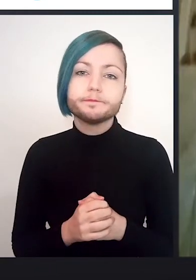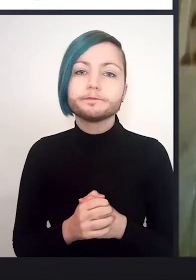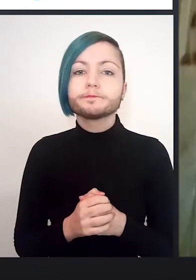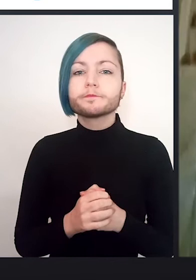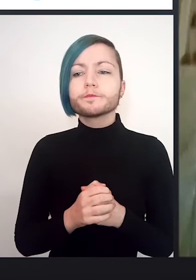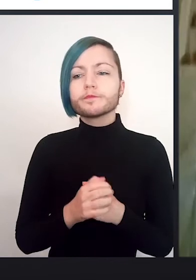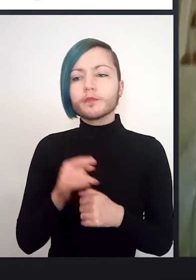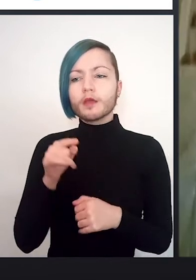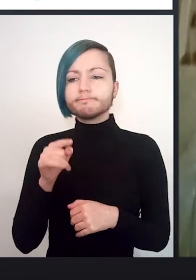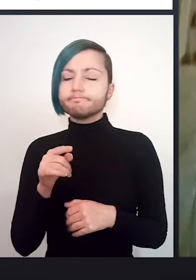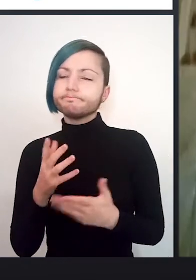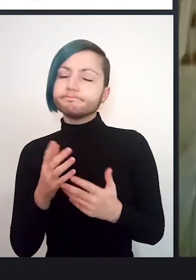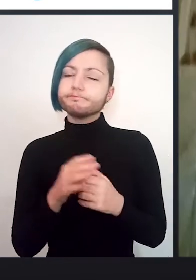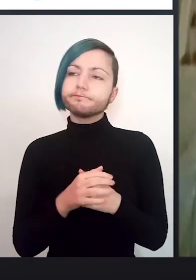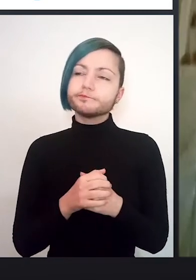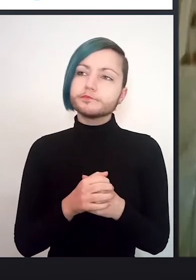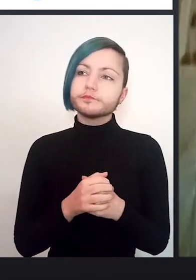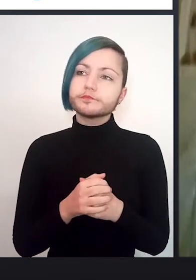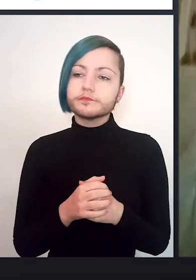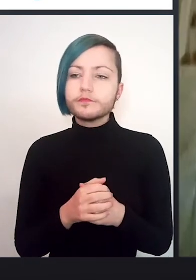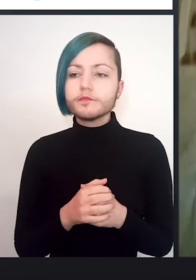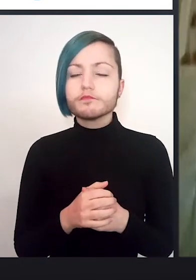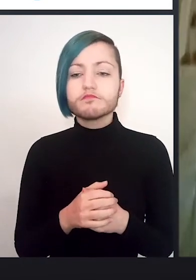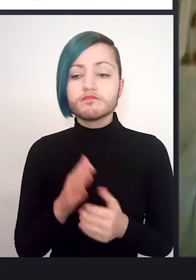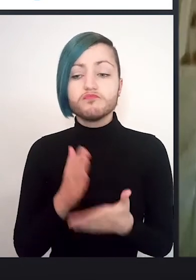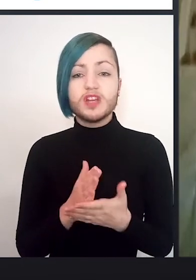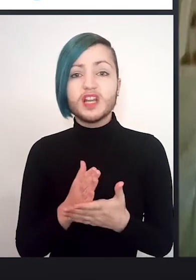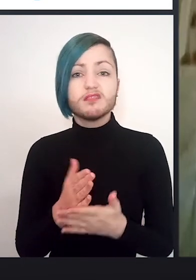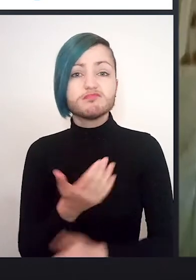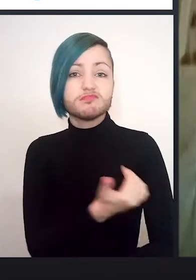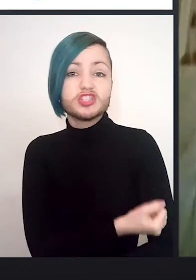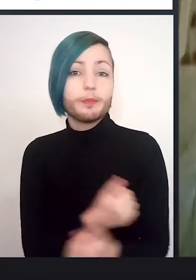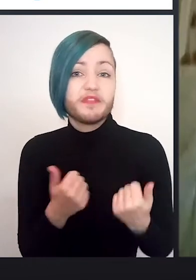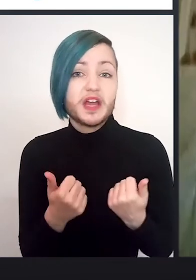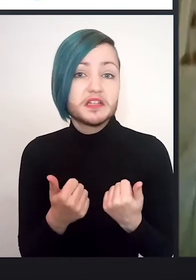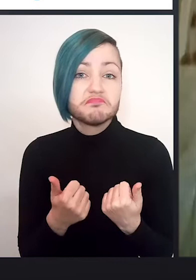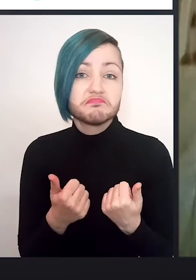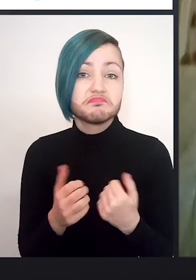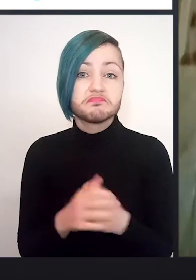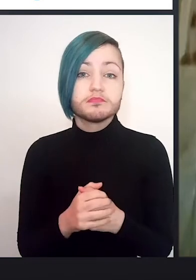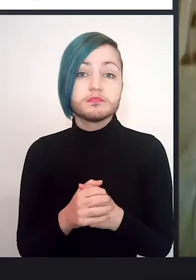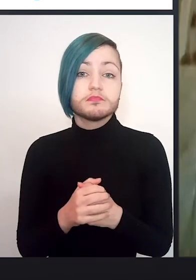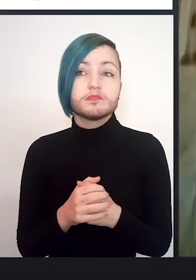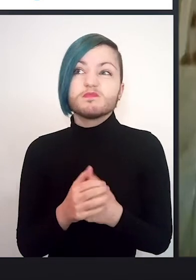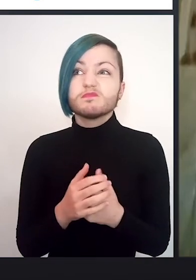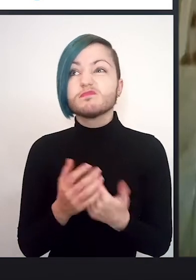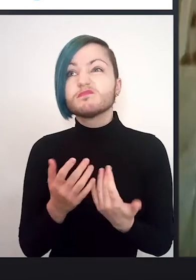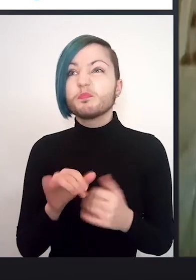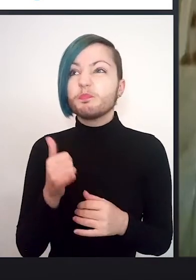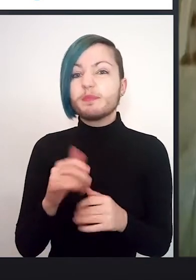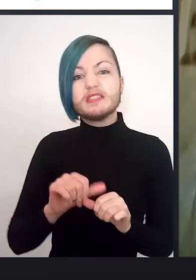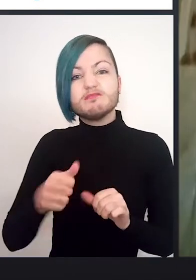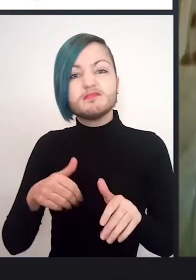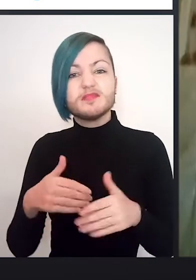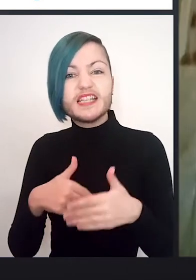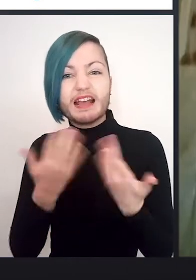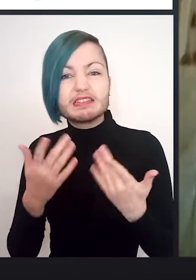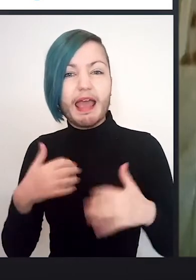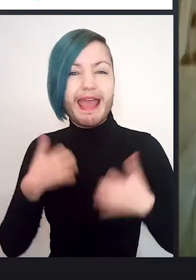I found that I was fine apart from maybe feeling a bit sluggish and low on energy